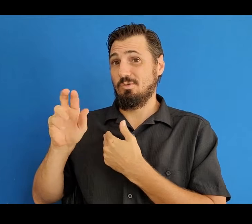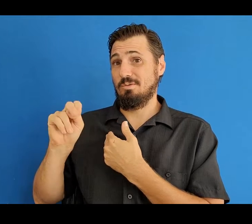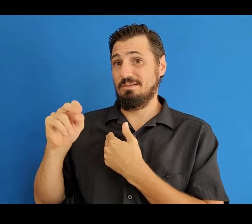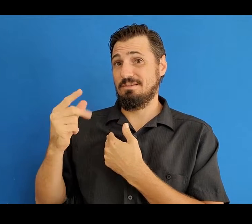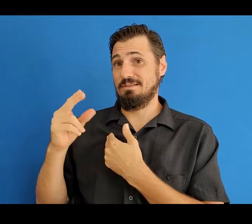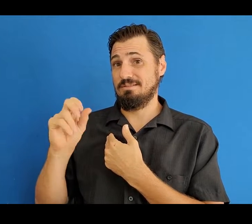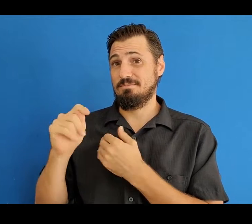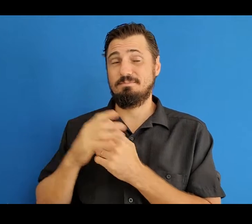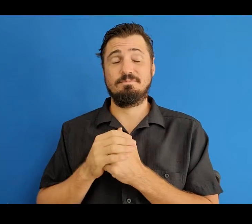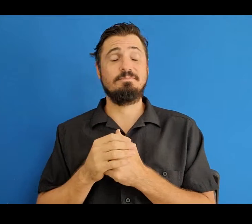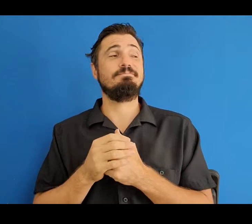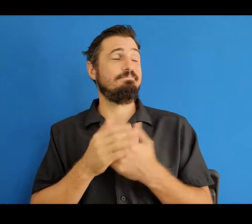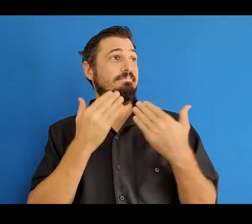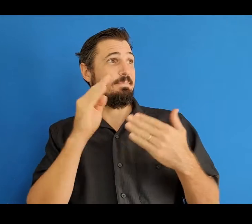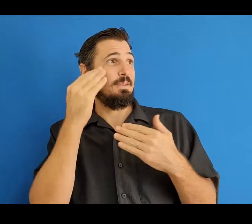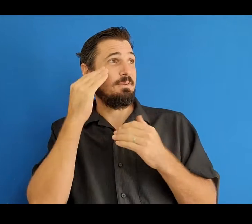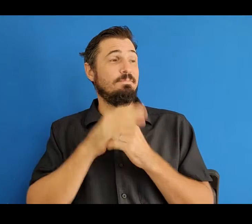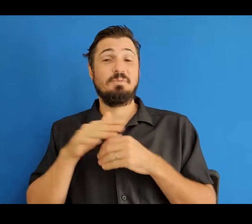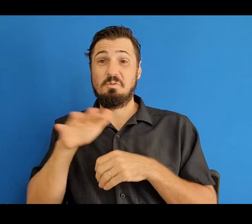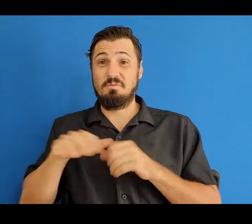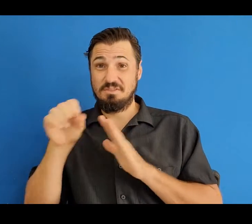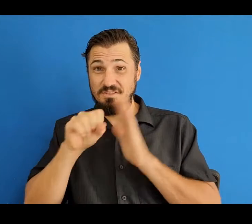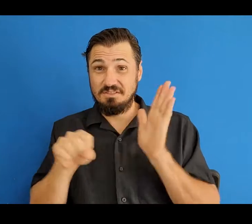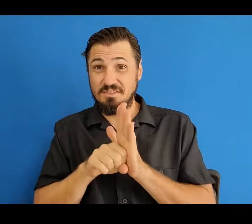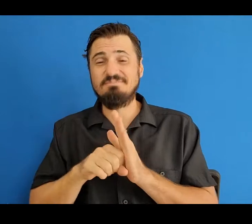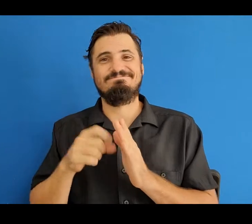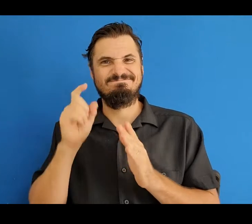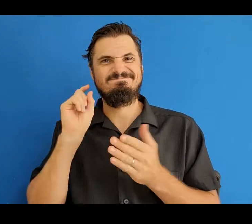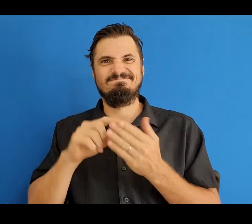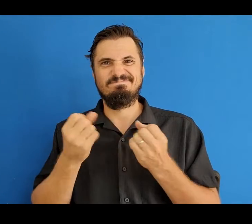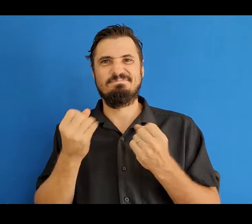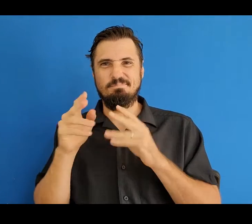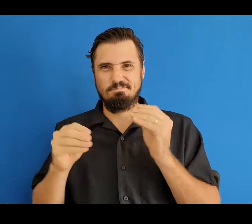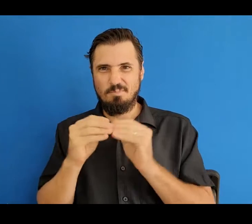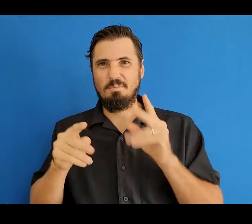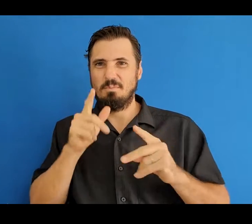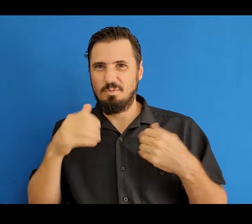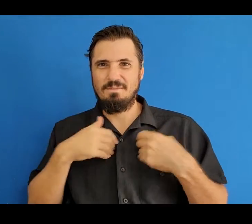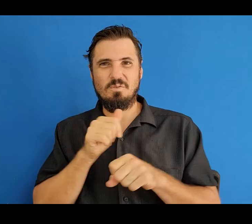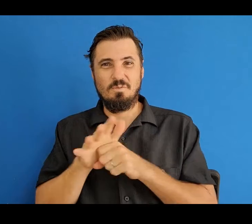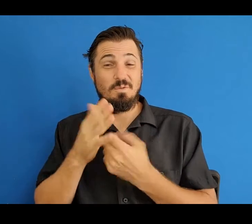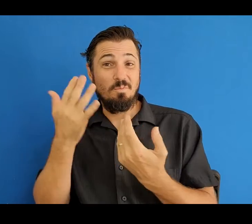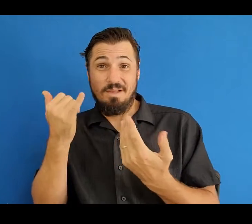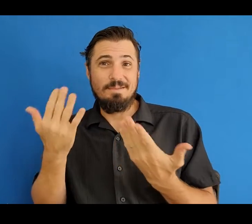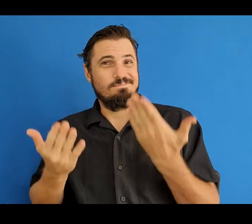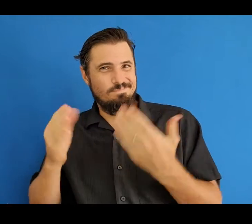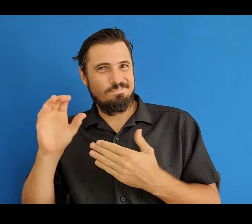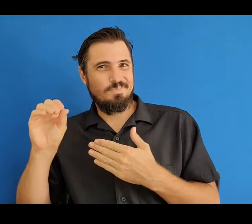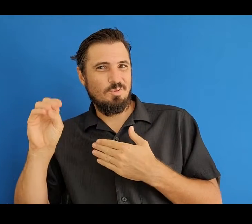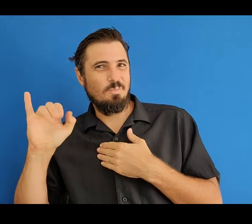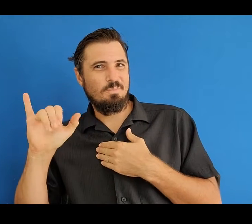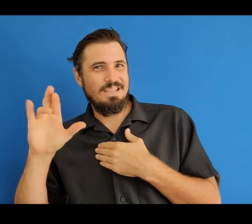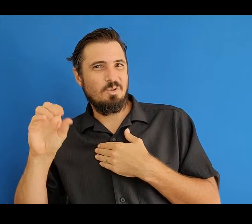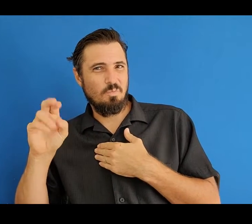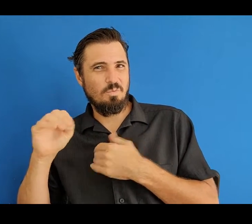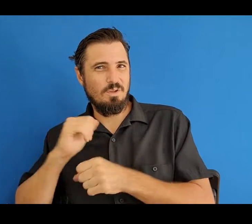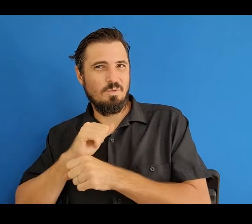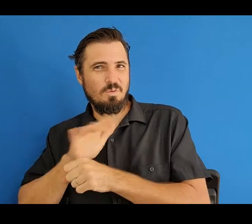Statewide, case counts are rapidly increasing, likely due to the Omicron variant, large gatherings, increased travel, and holiday get-togethers.